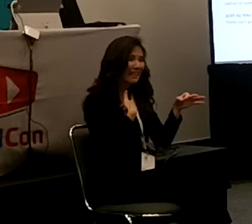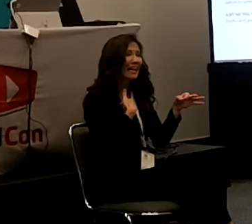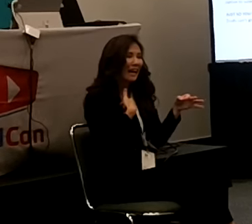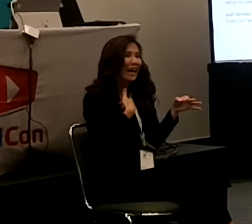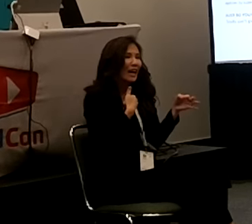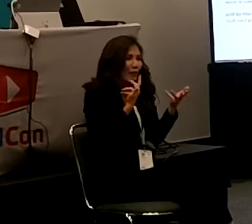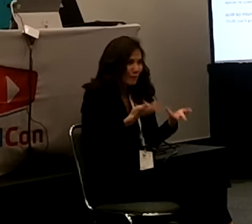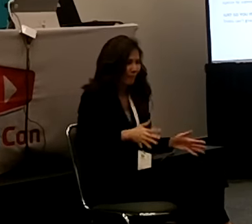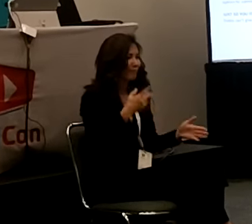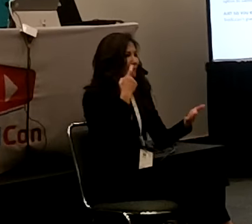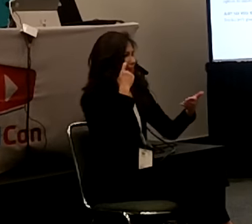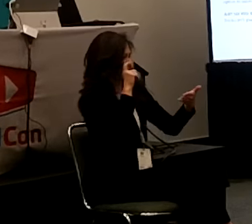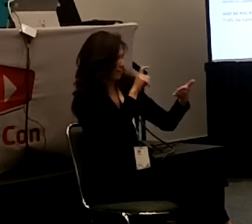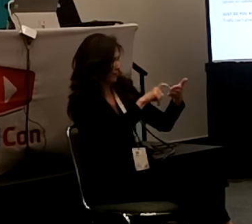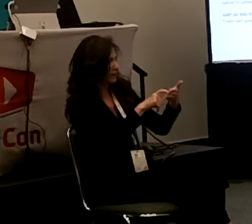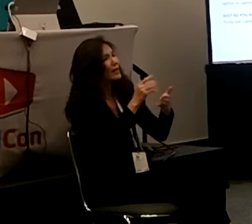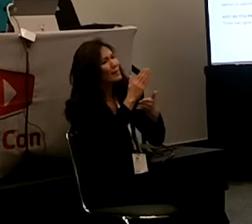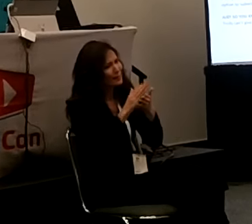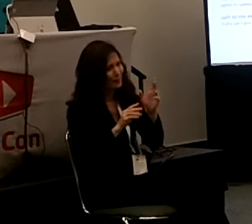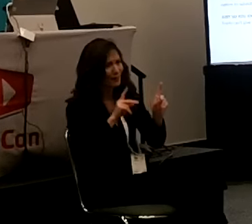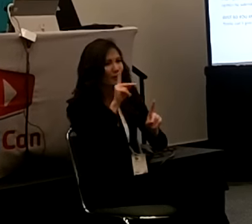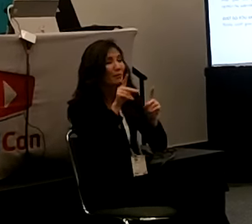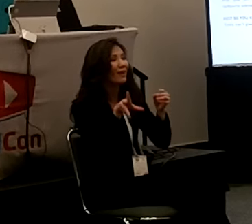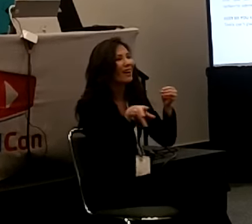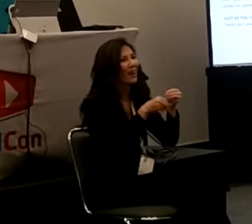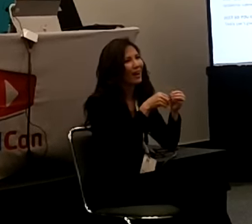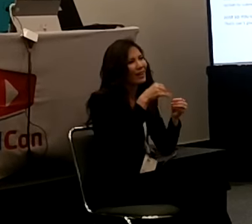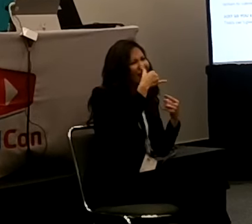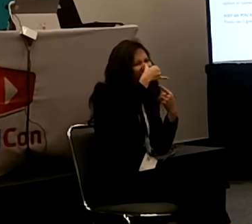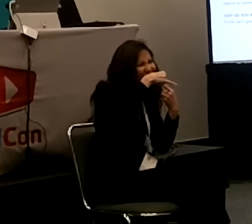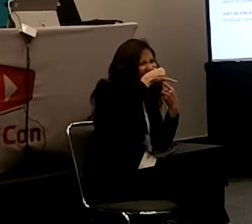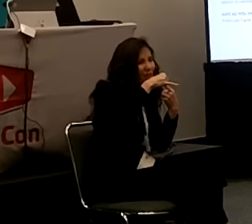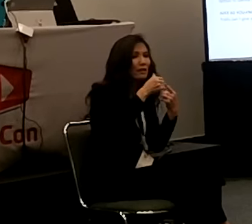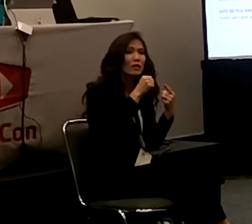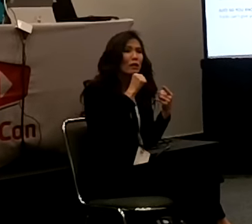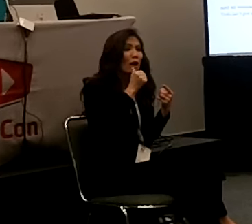not necessarily anything bad, hopefully, but just, you know,